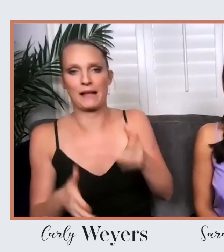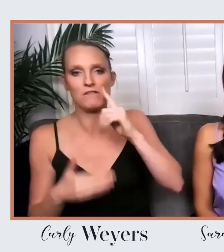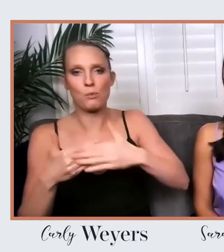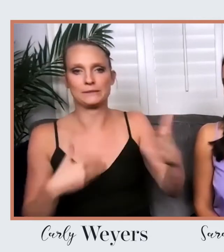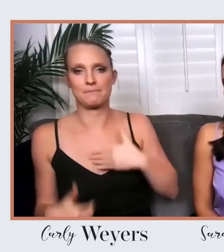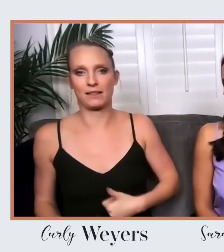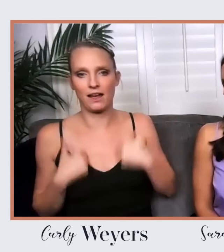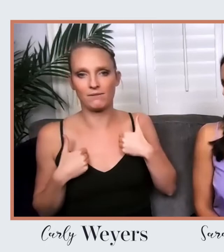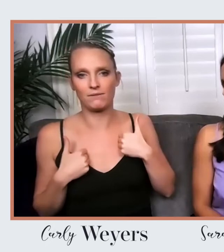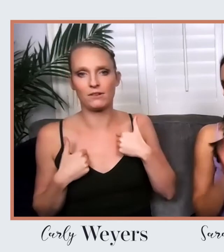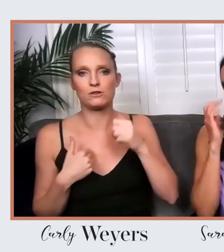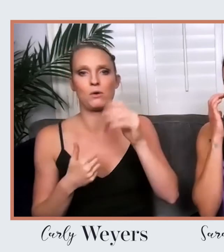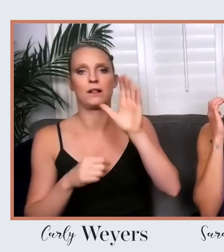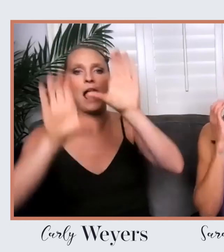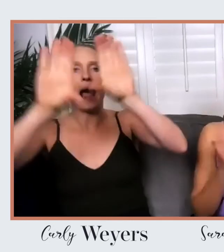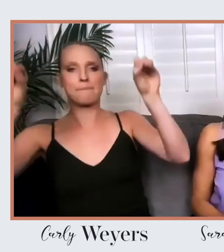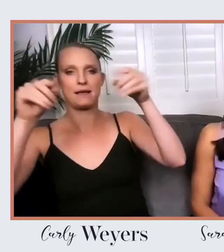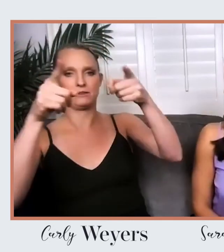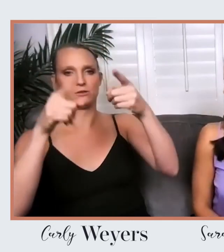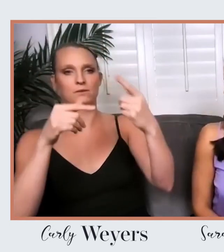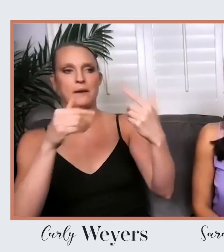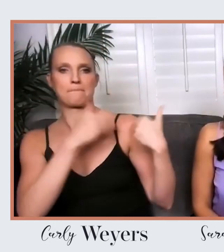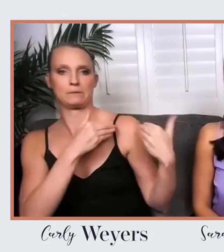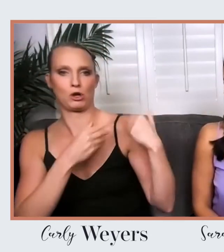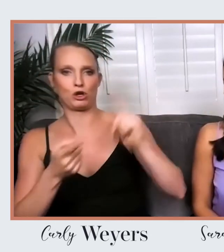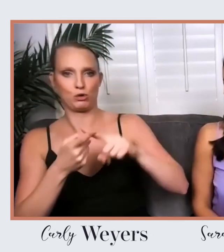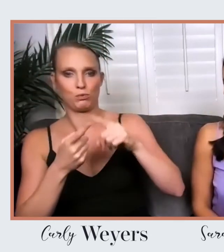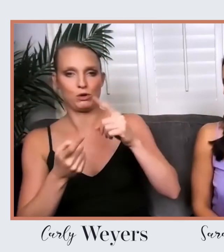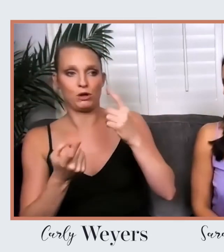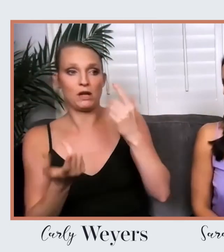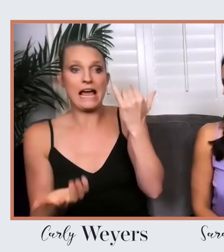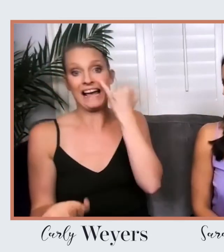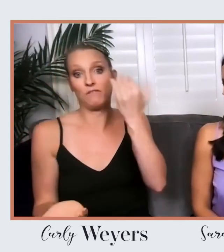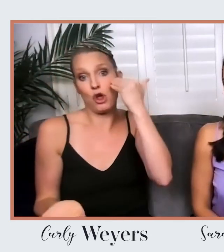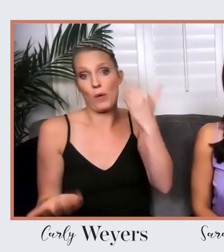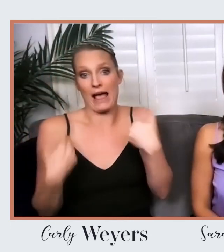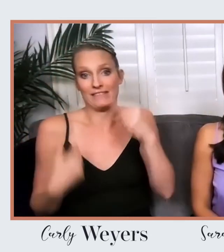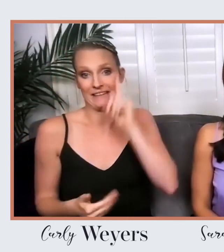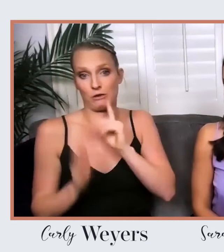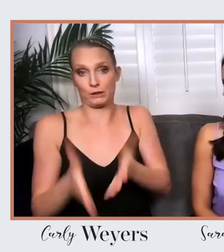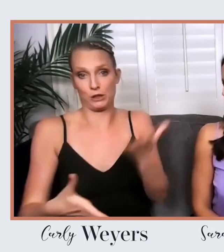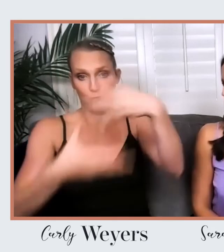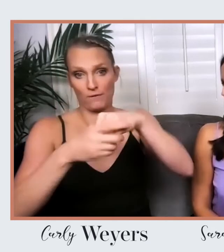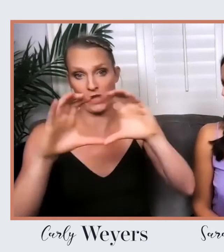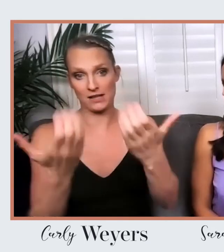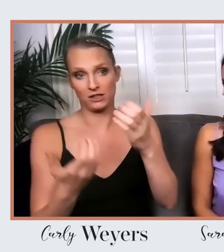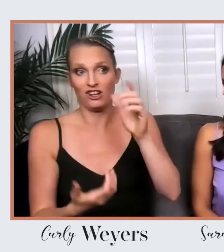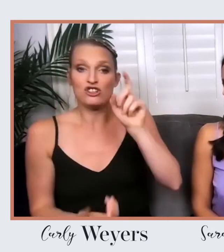So it's not my responsibility to pay a salary for an interpreter to help me. So it's the company's responsibility. So if they know that they have a deaf person